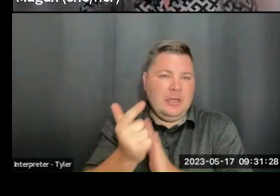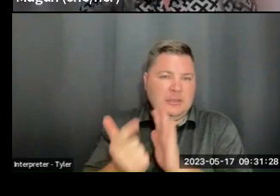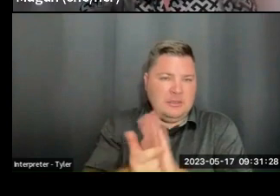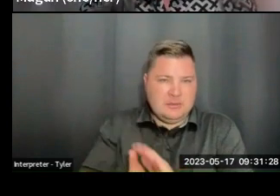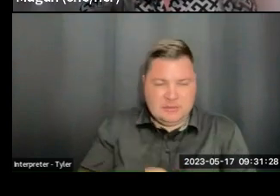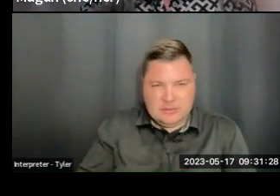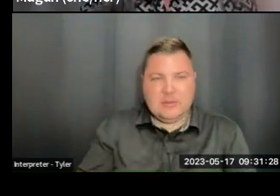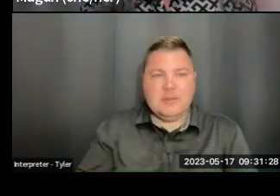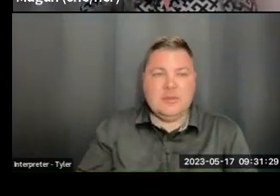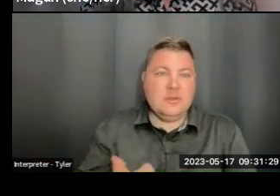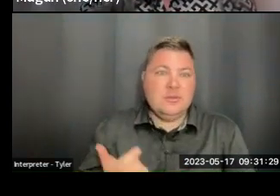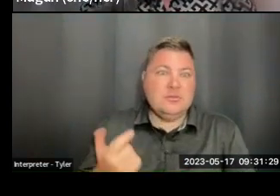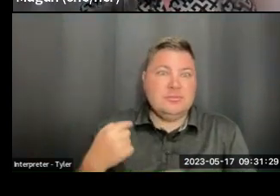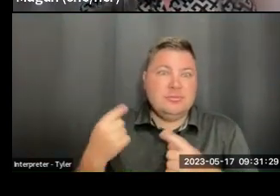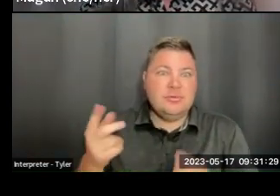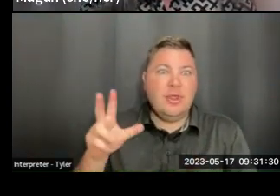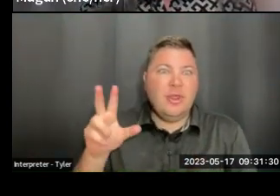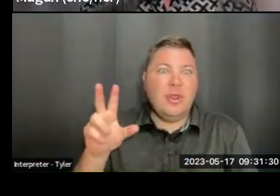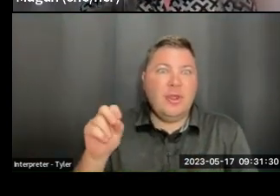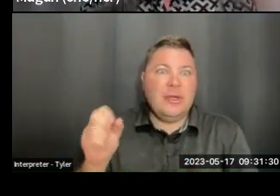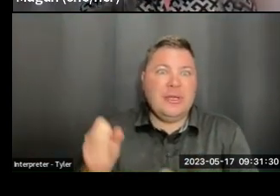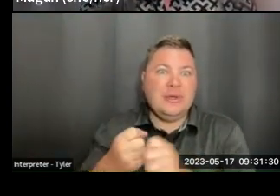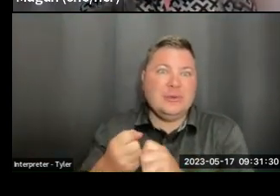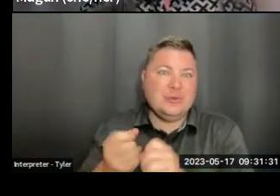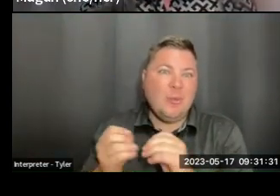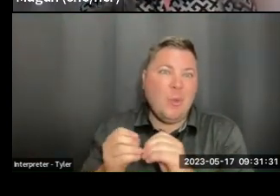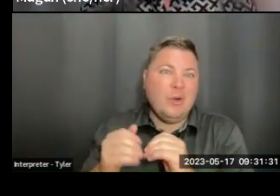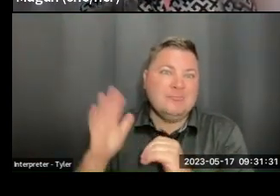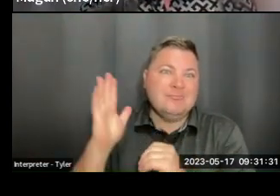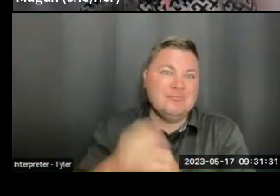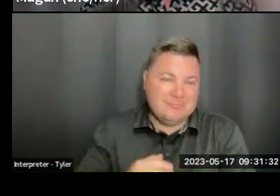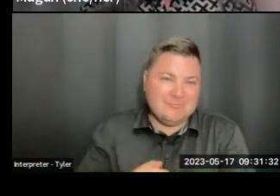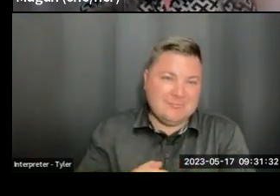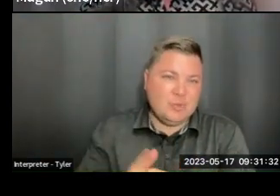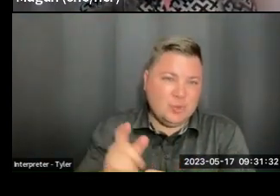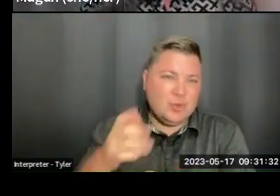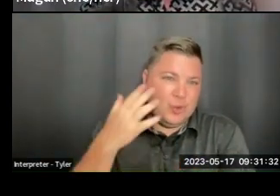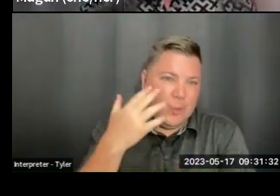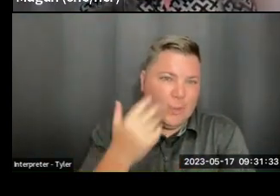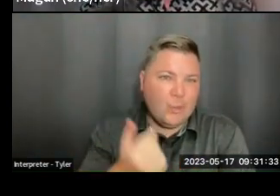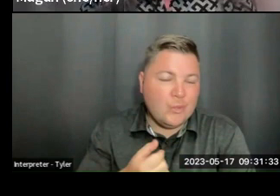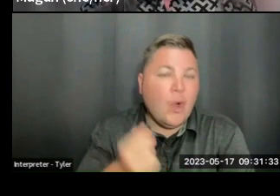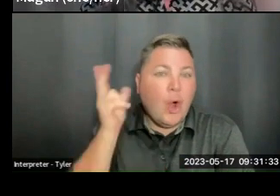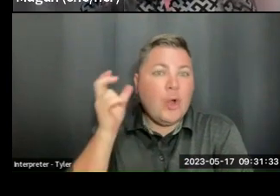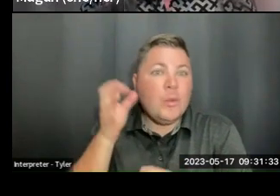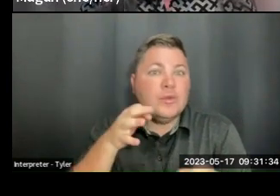The Americans with Disabilities Act.